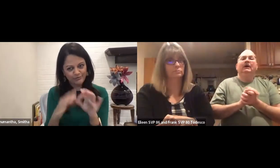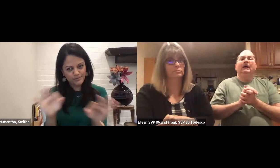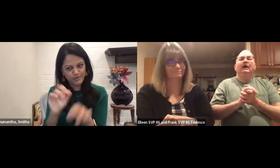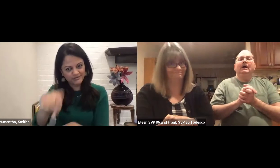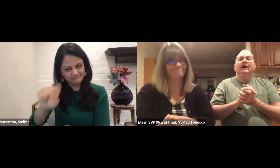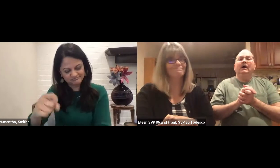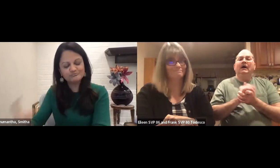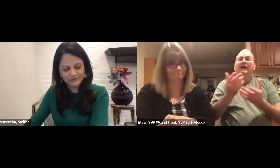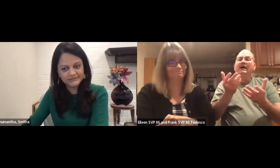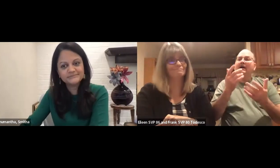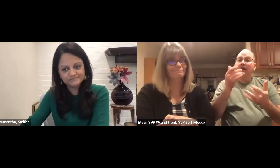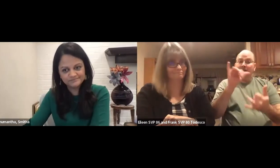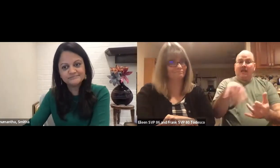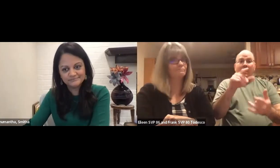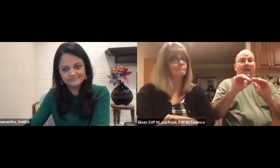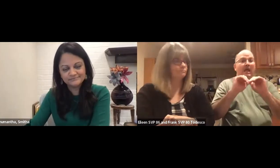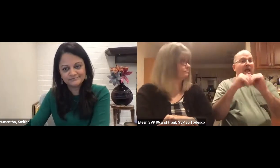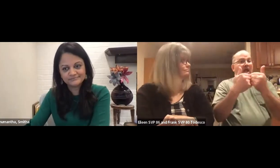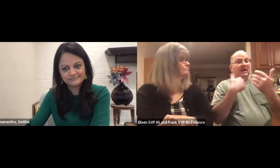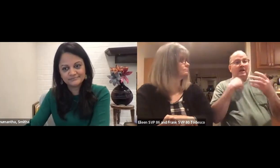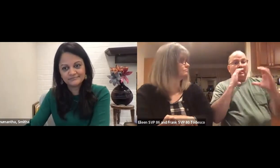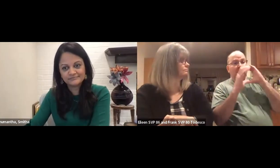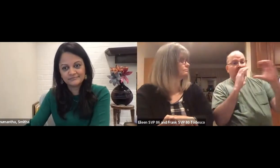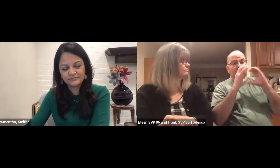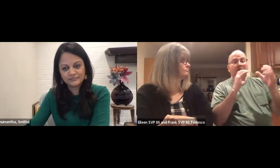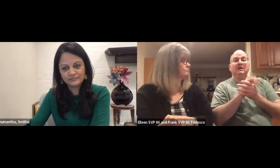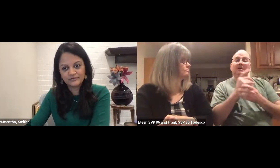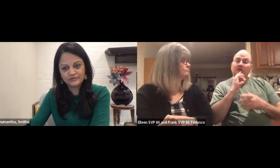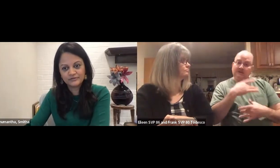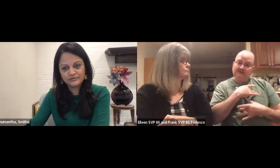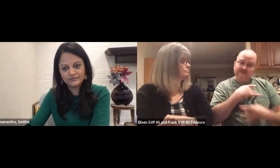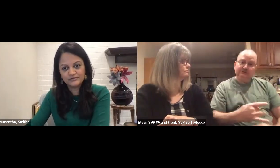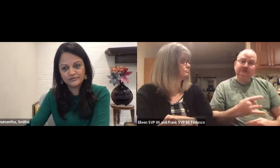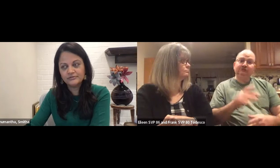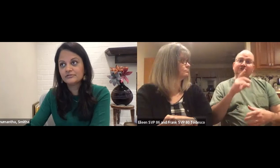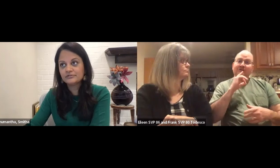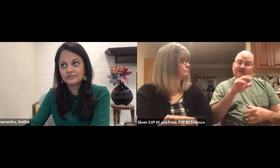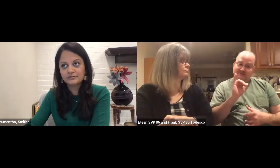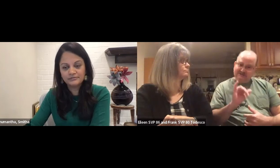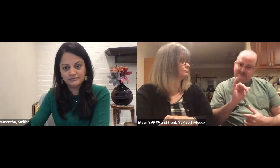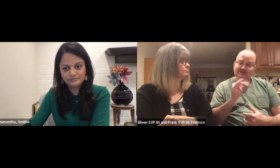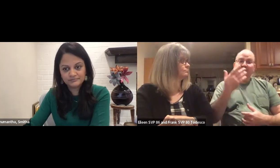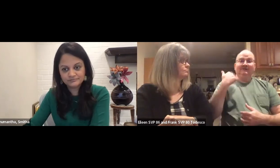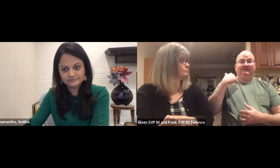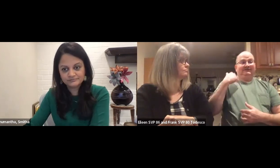Absolutely. While caring is important, you need time for yourself. And also just with communication,